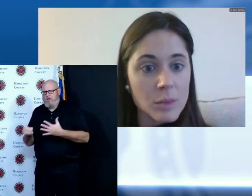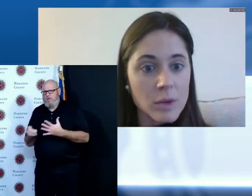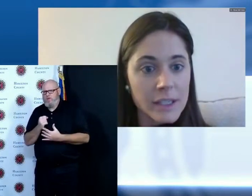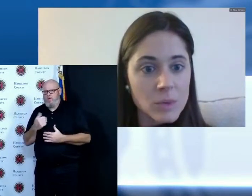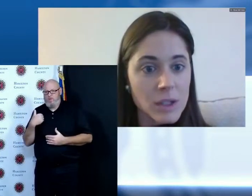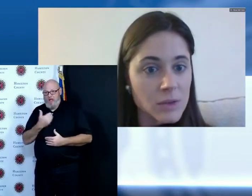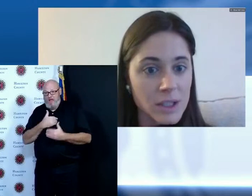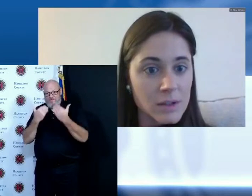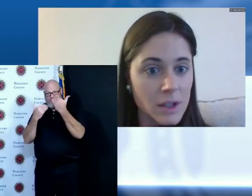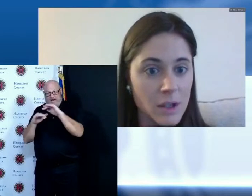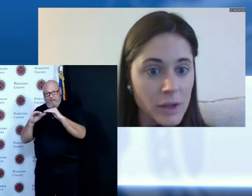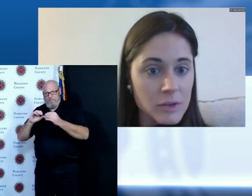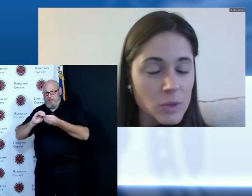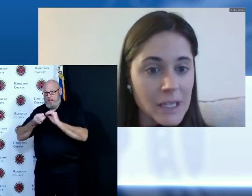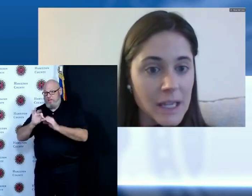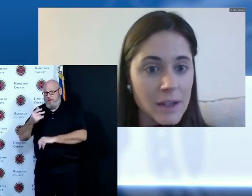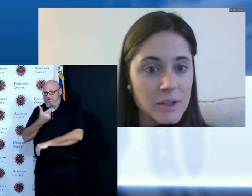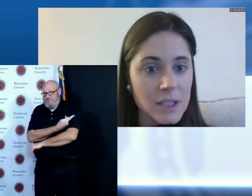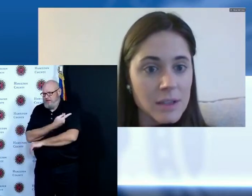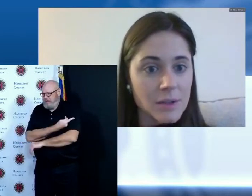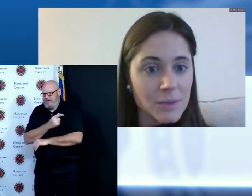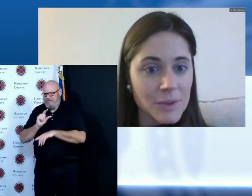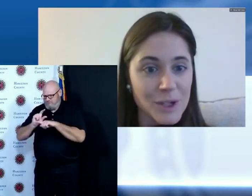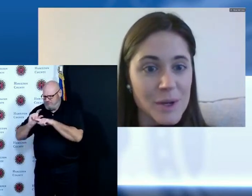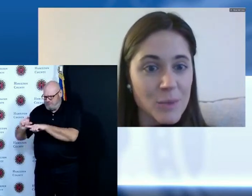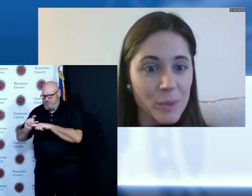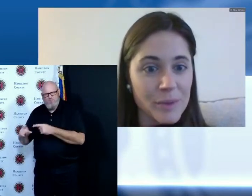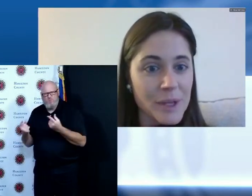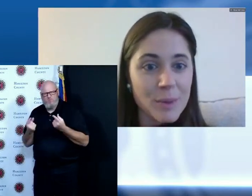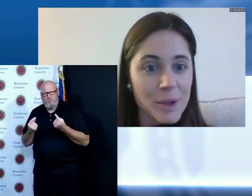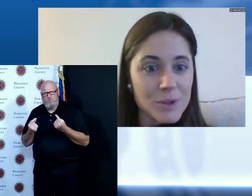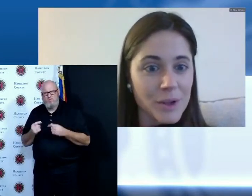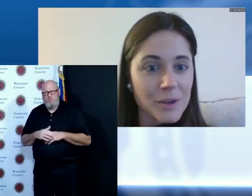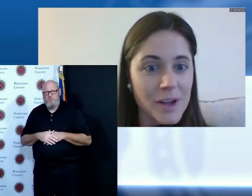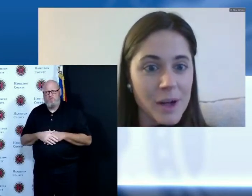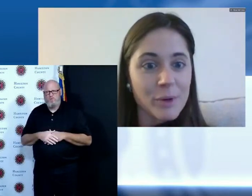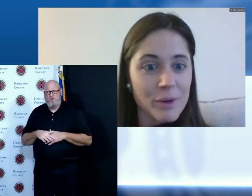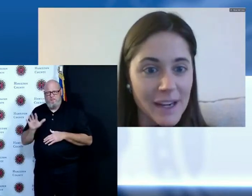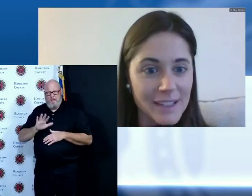some kind of centralized clearing house where you can put your name in and then when a vaccine is